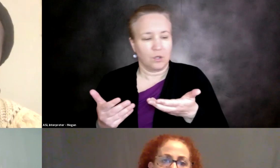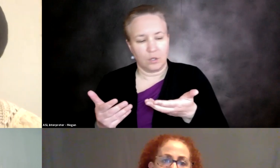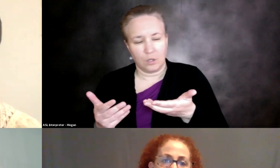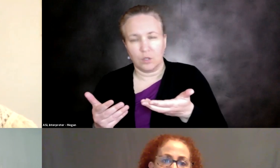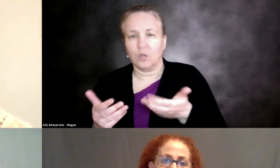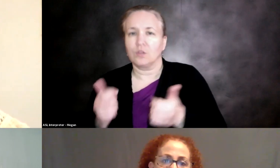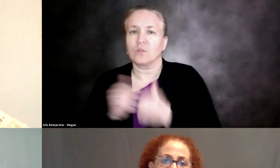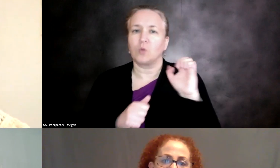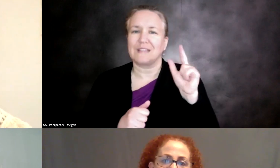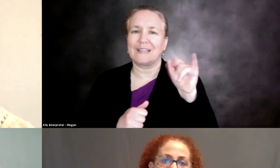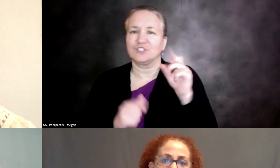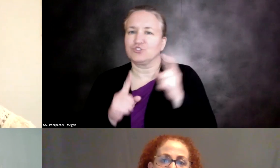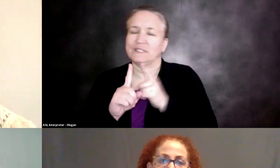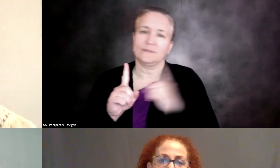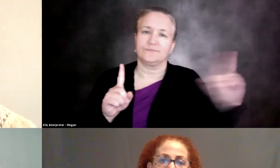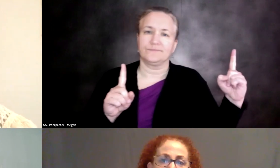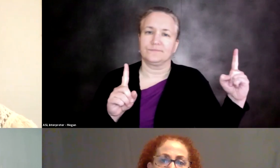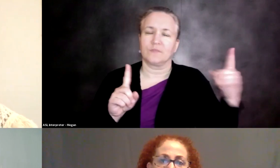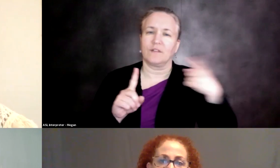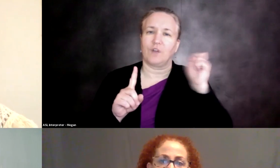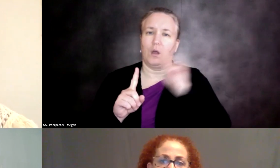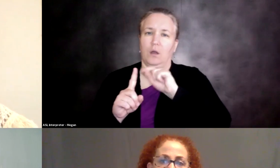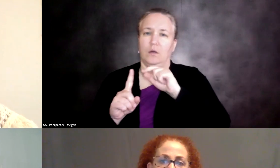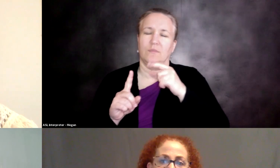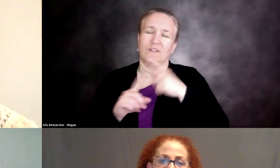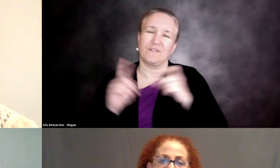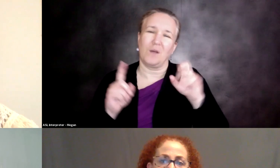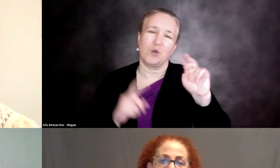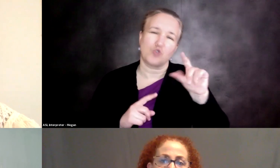from the normative empowered agential subject.